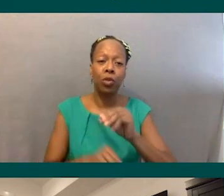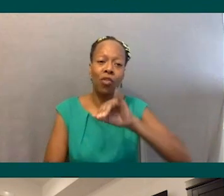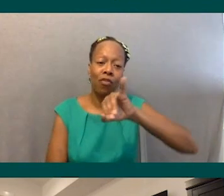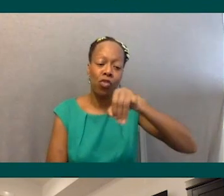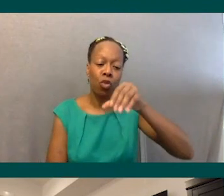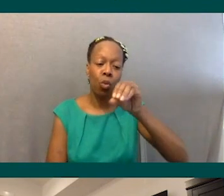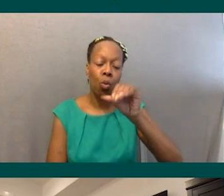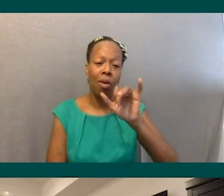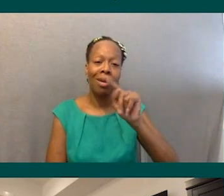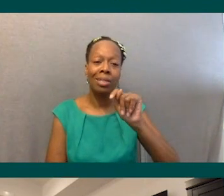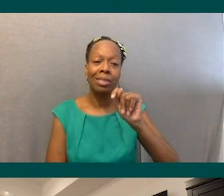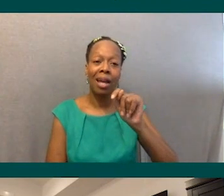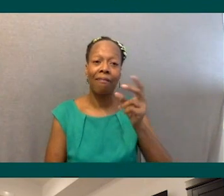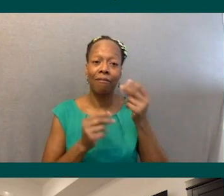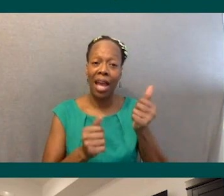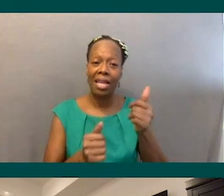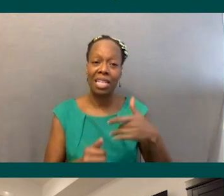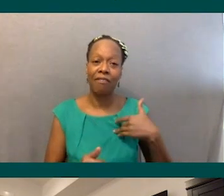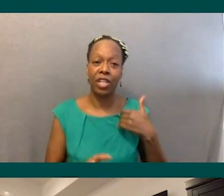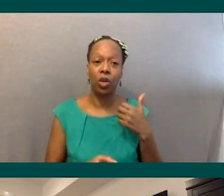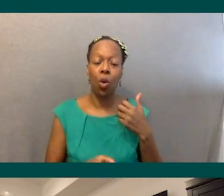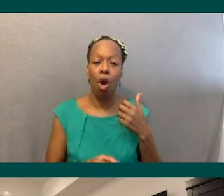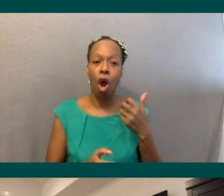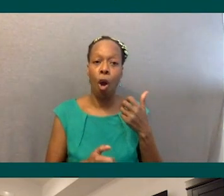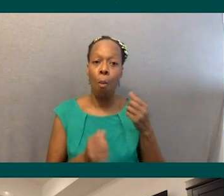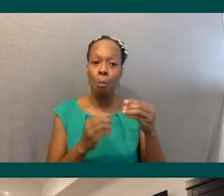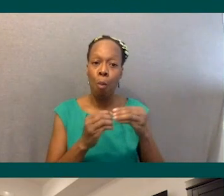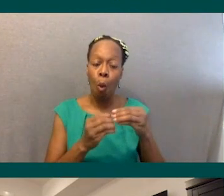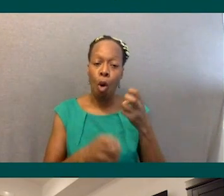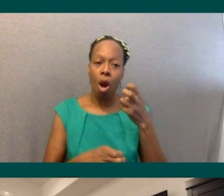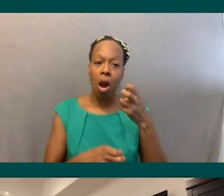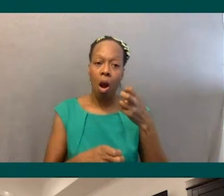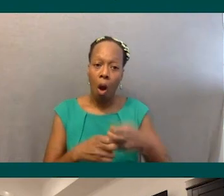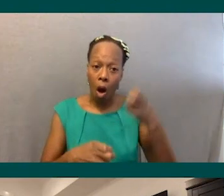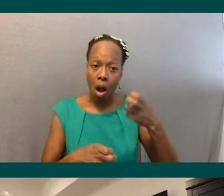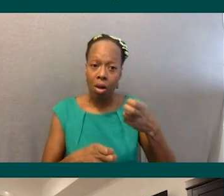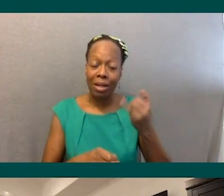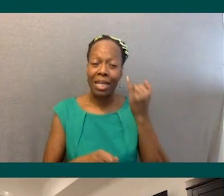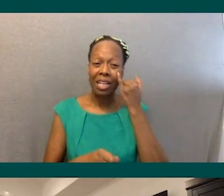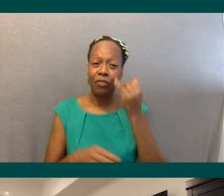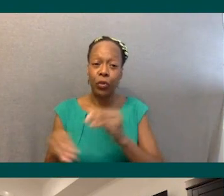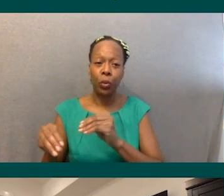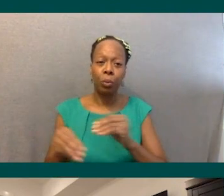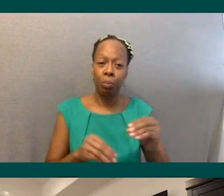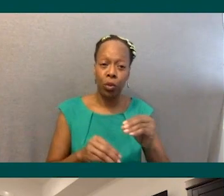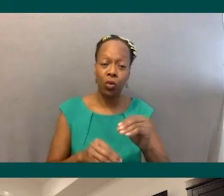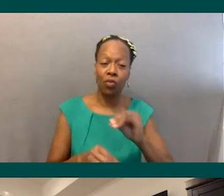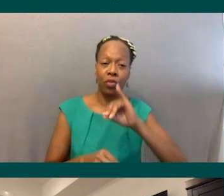you feel more resistance, if you move the joint of the arm, you feel less than resistance,